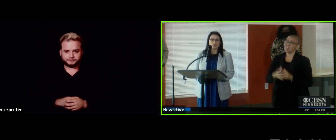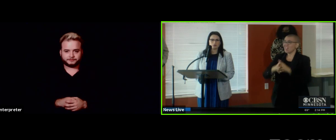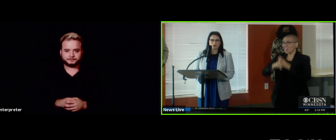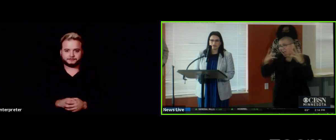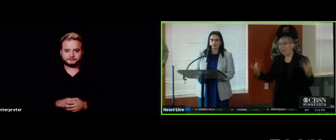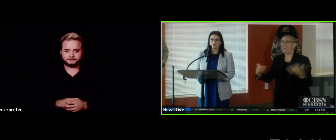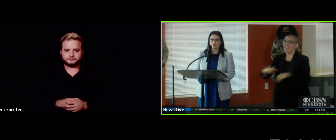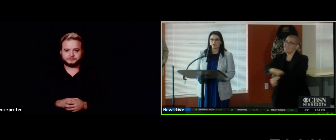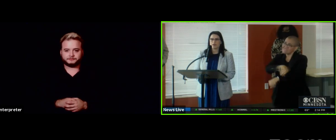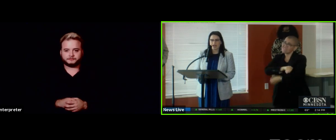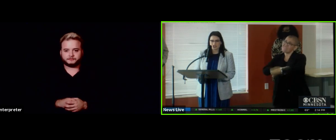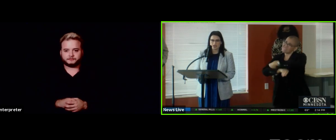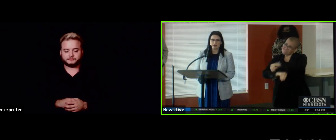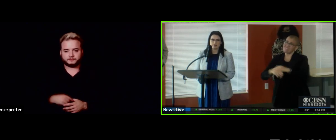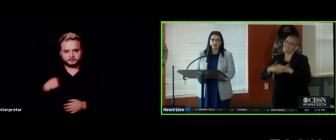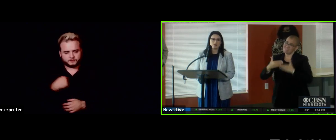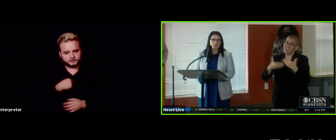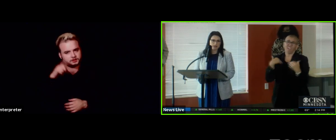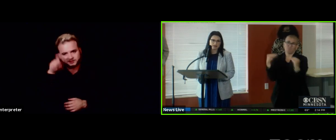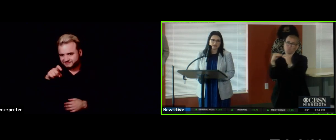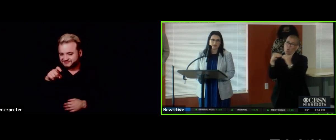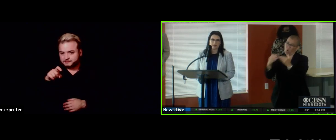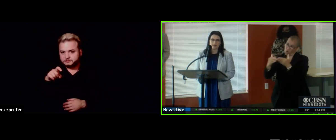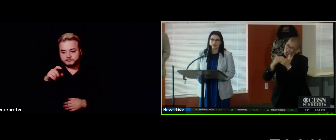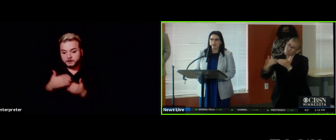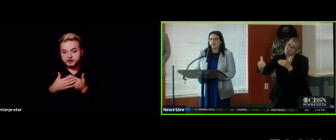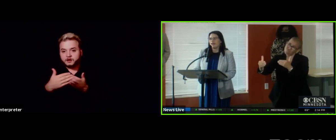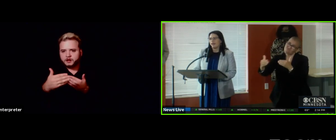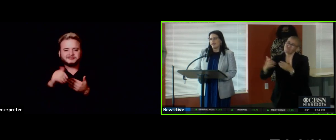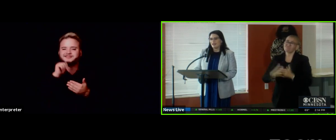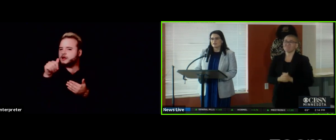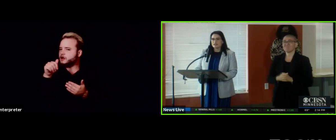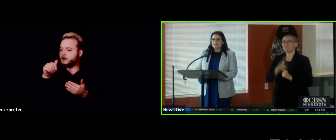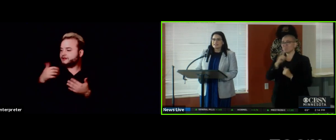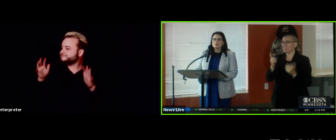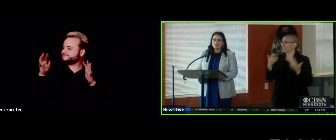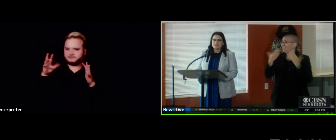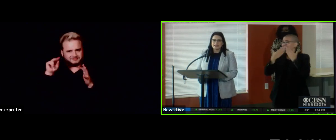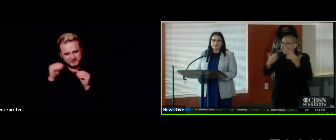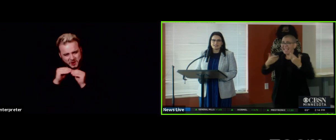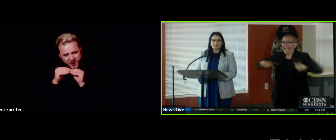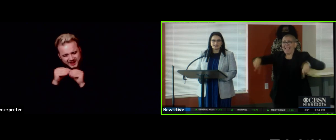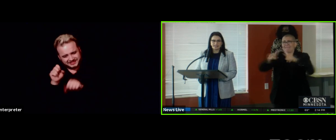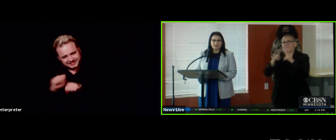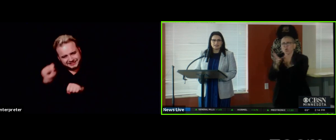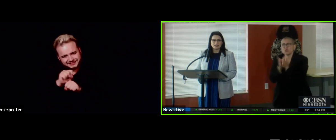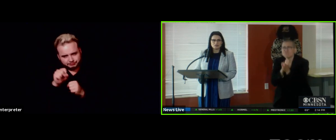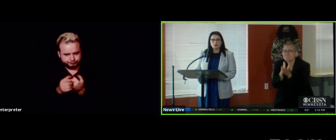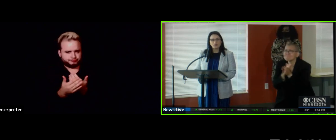grateful for the passion, the commitment, and frankly the ability to see real people